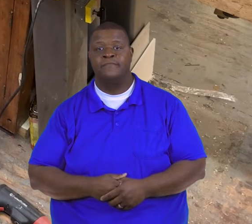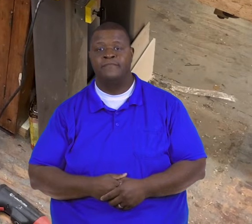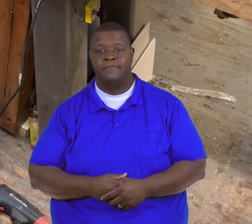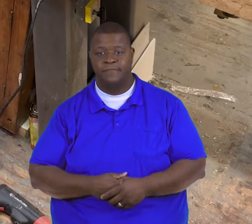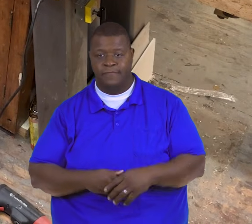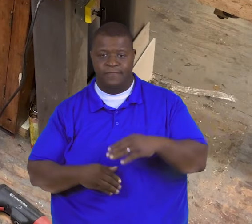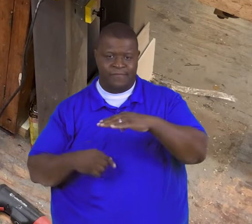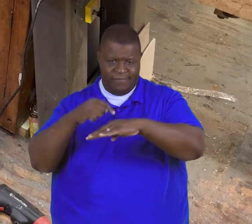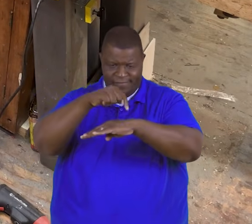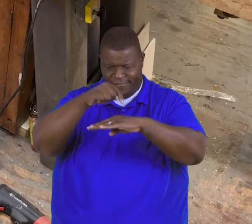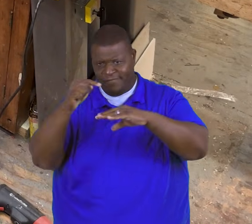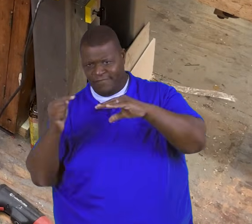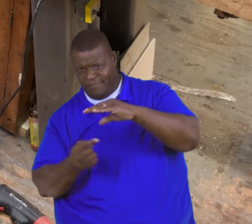Top, bottom, doesn't matter.